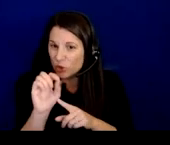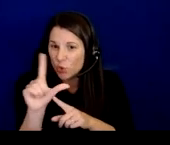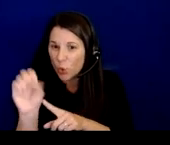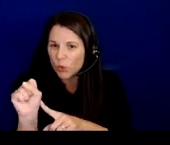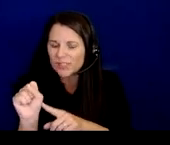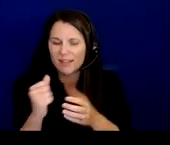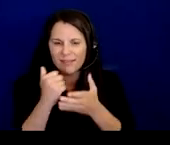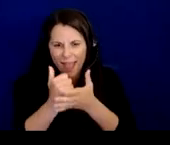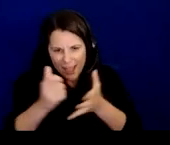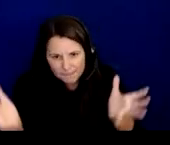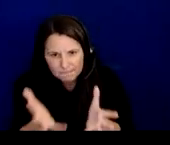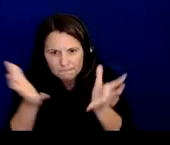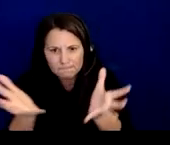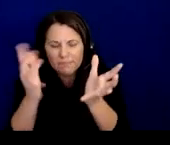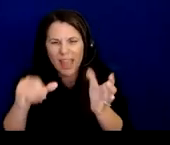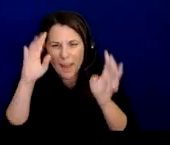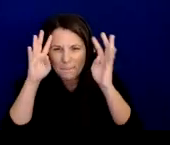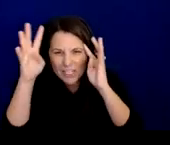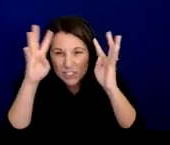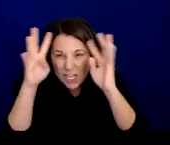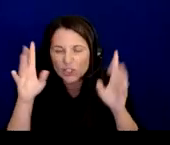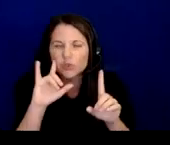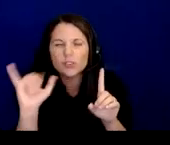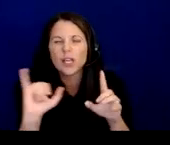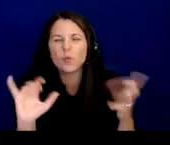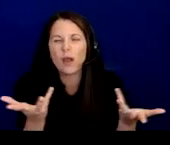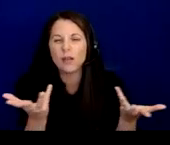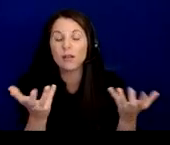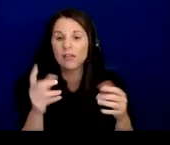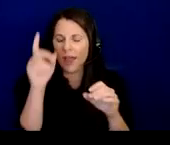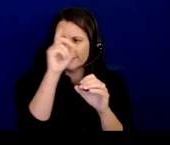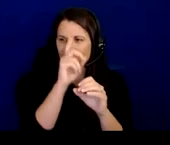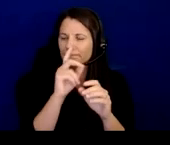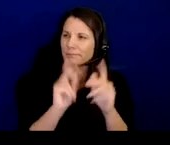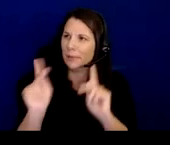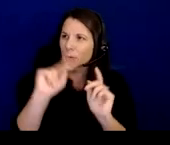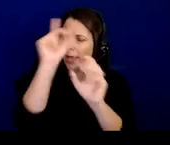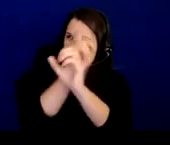That civic imagination is this idea that that people see themselves as an agent of change